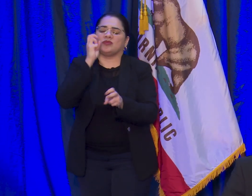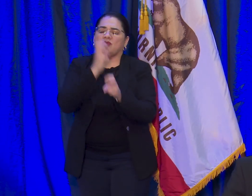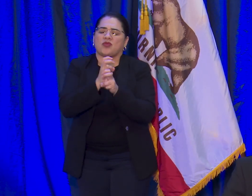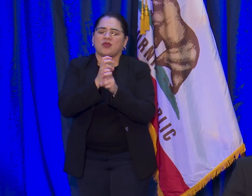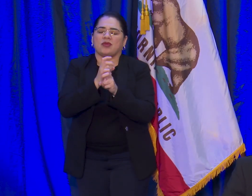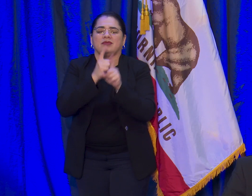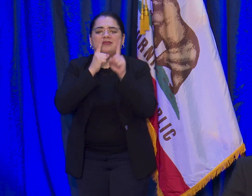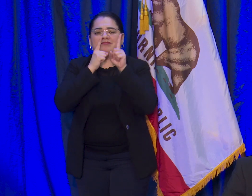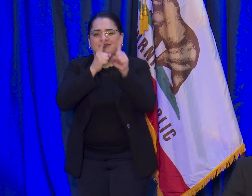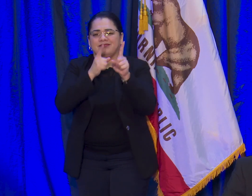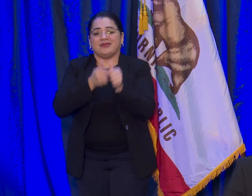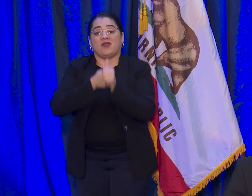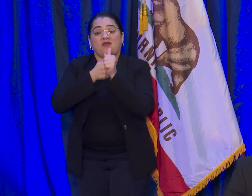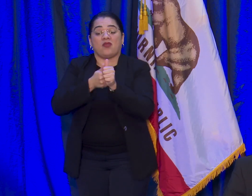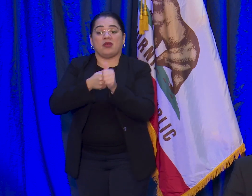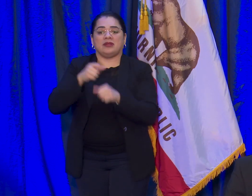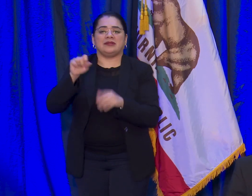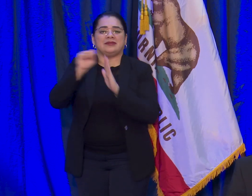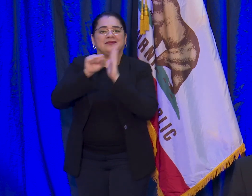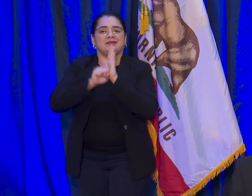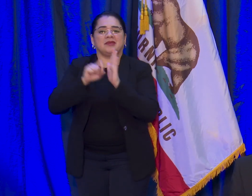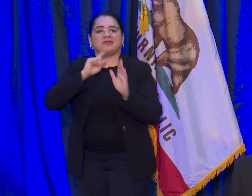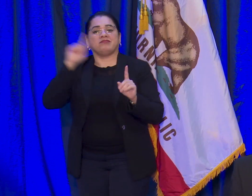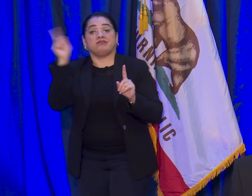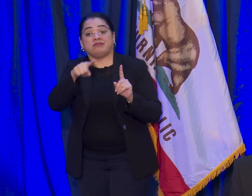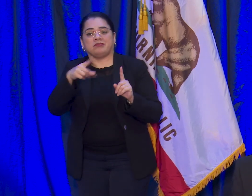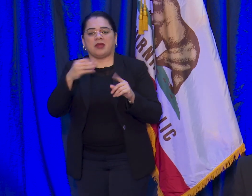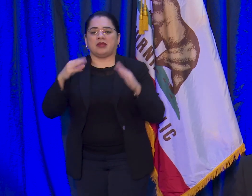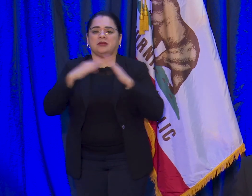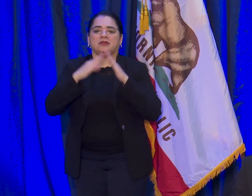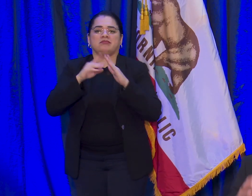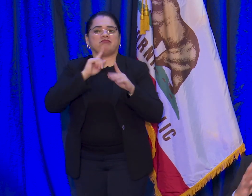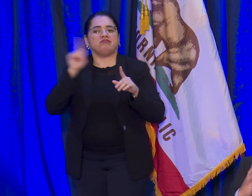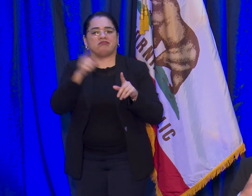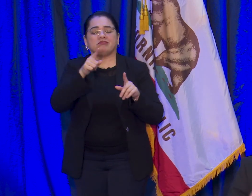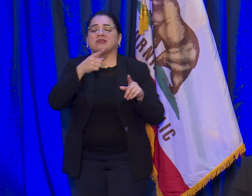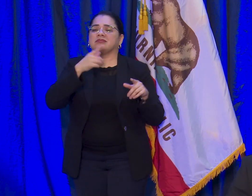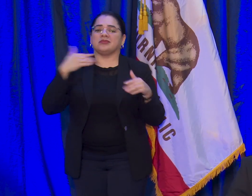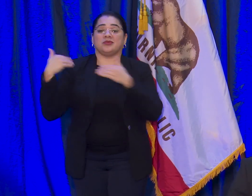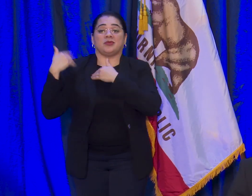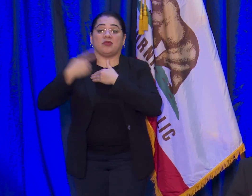Again I just want to thank everyone for for watching and our entire health